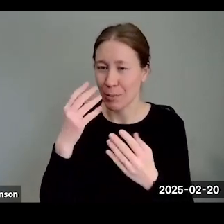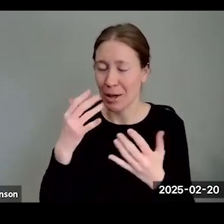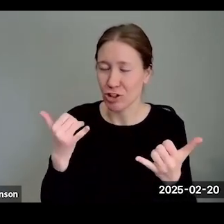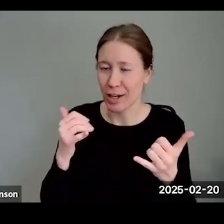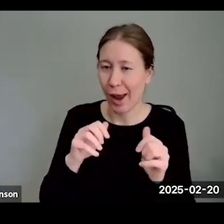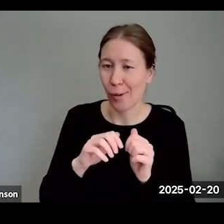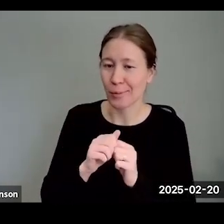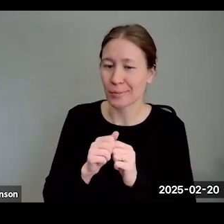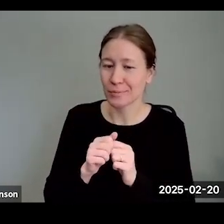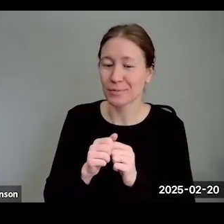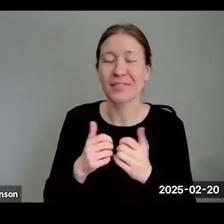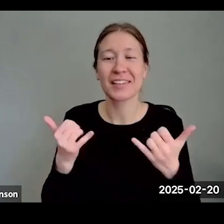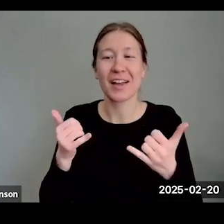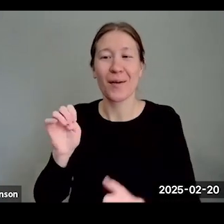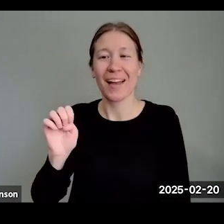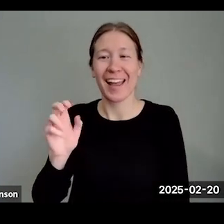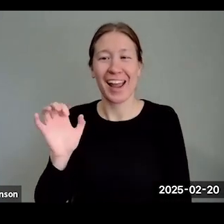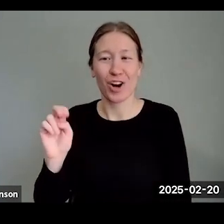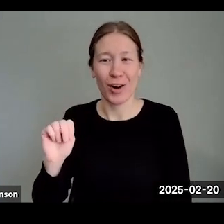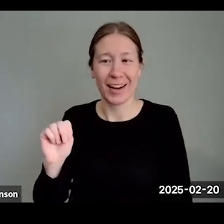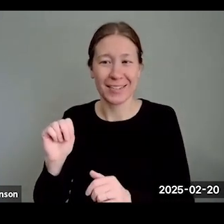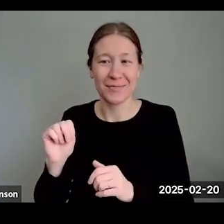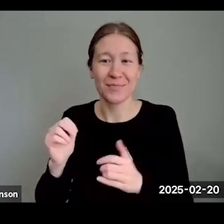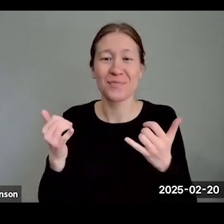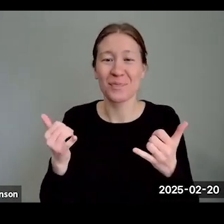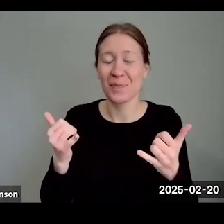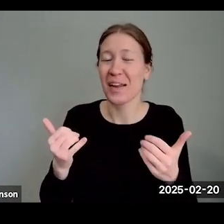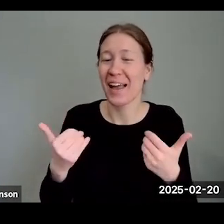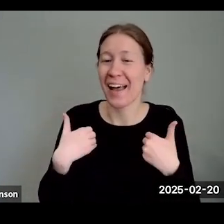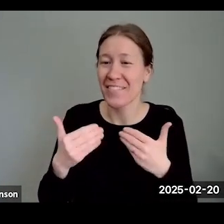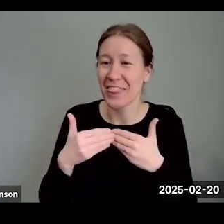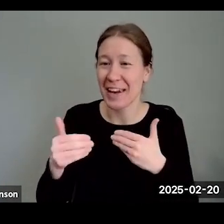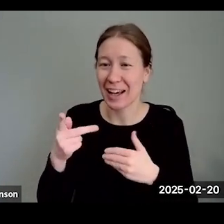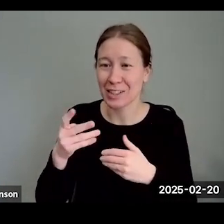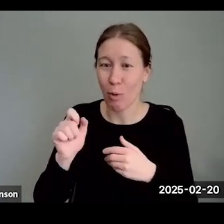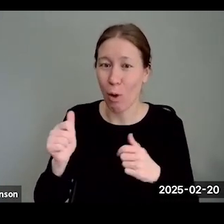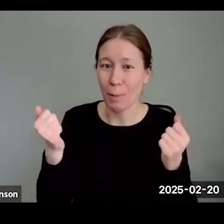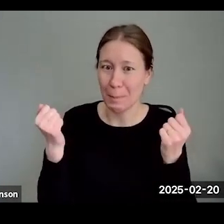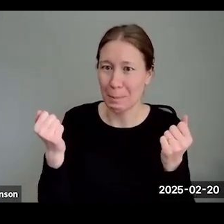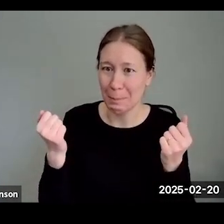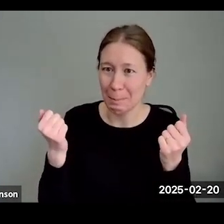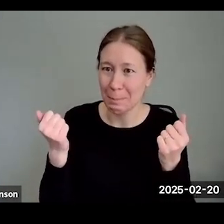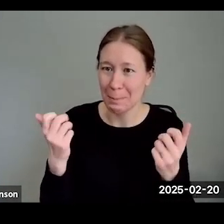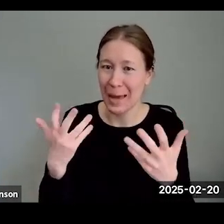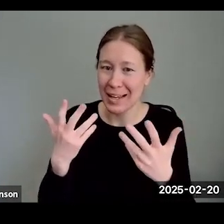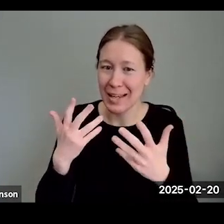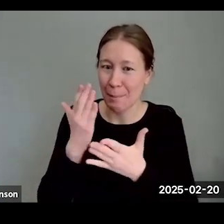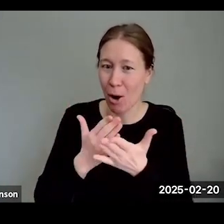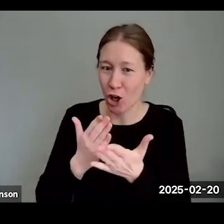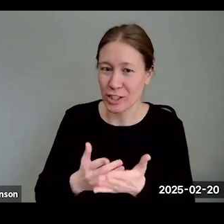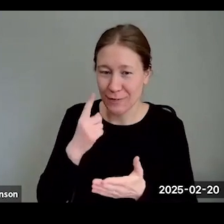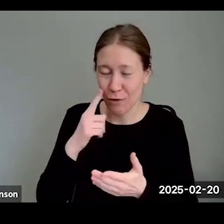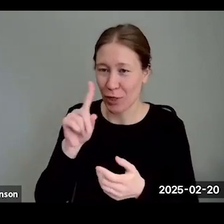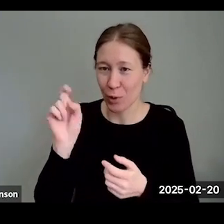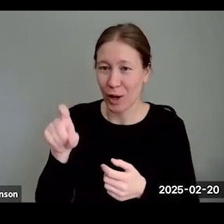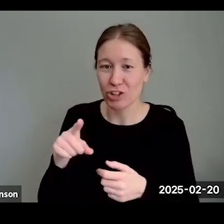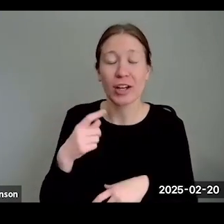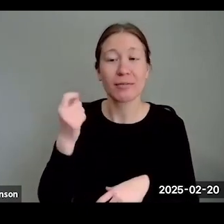All right, so this is Erin speaking. We have a multi-part questionnaire here for this poll. So, keeping the scaffolding example